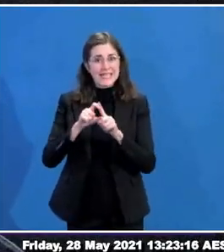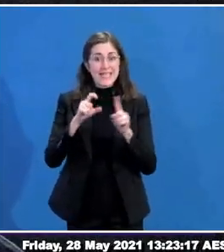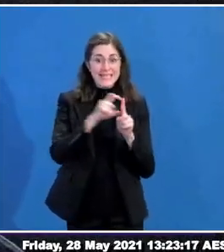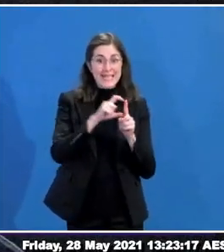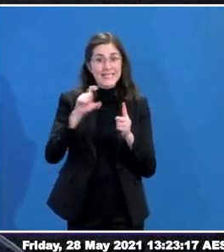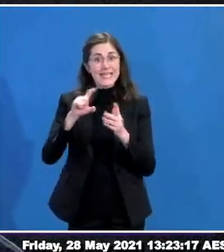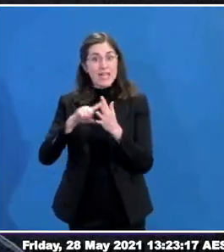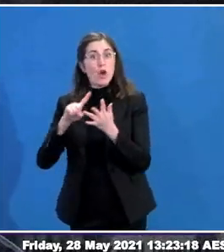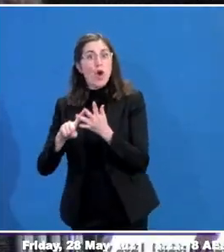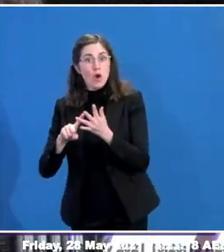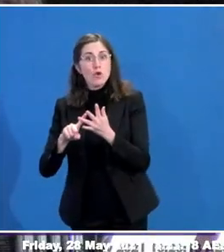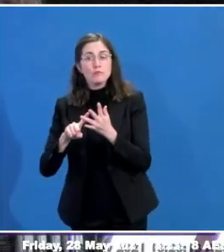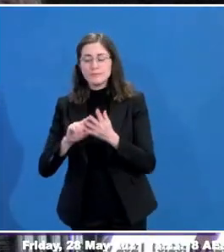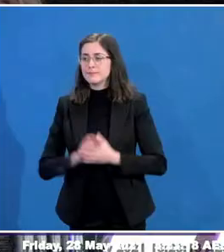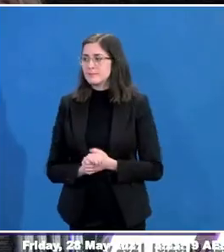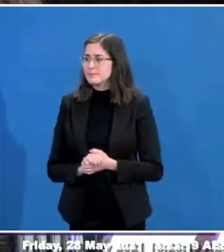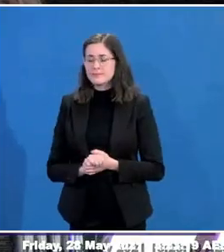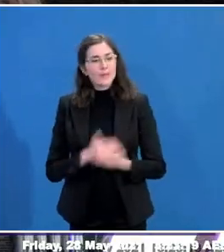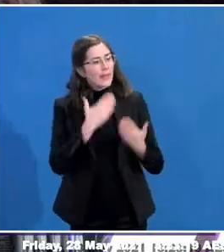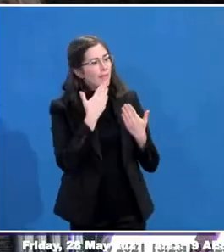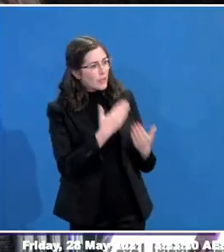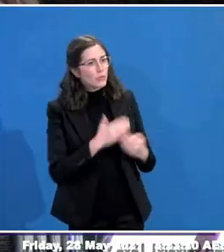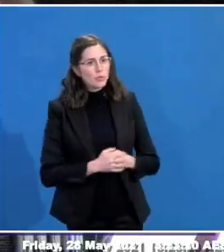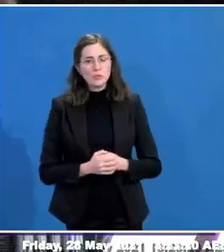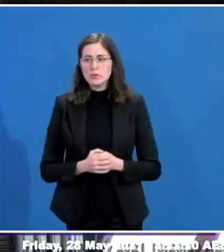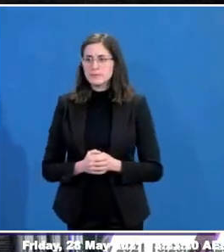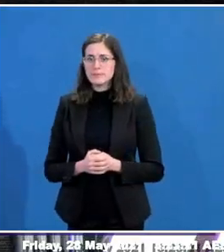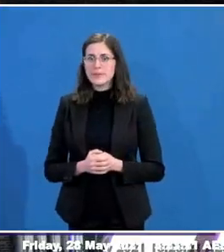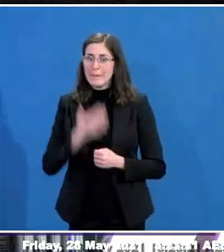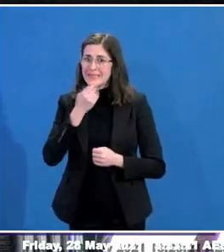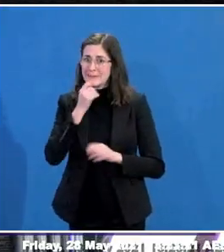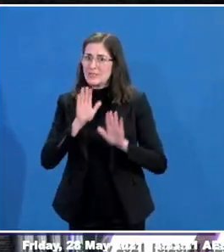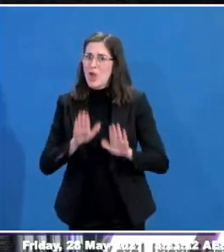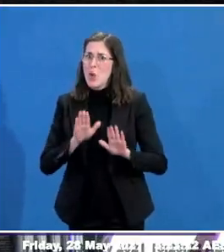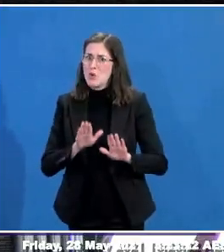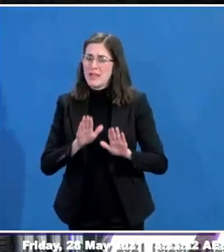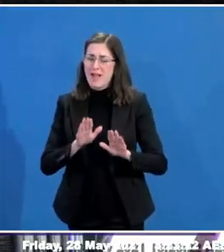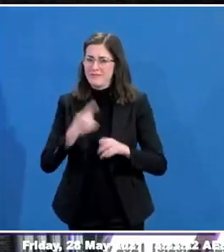government relations area. Thank you. I will ask you to slow down a little in your delivery. MR McNAUGHTON: Yes.